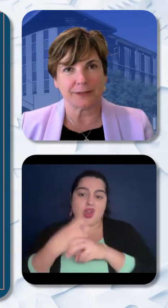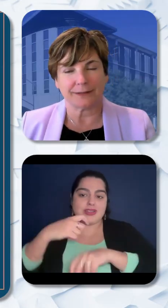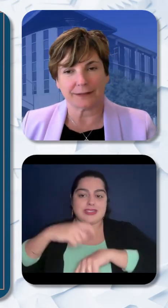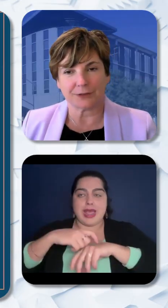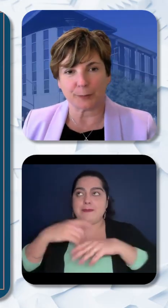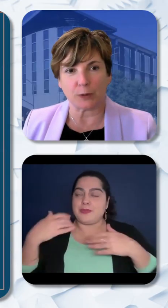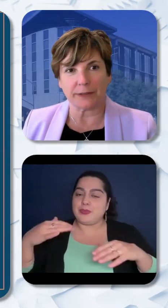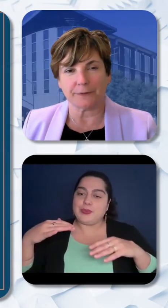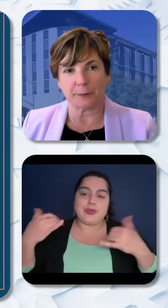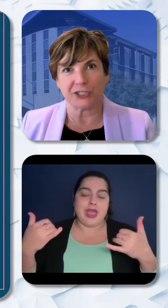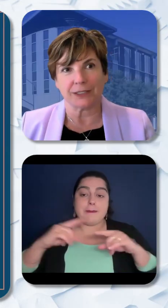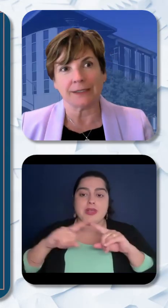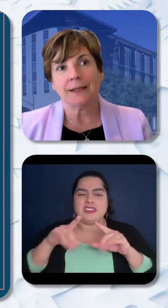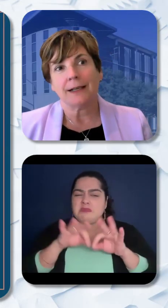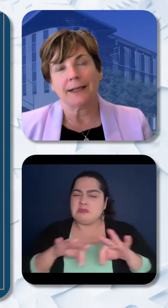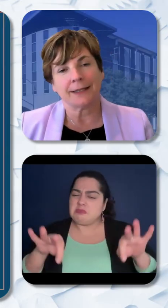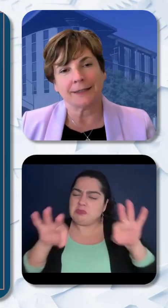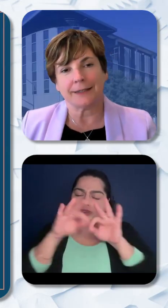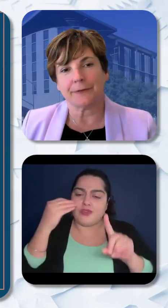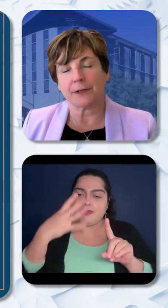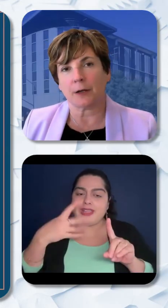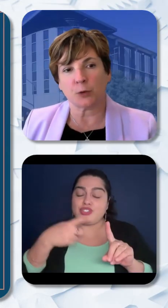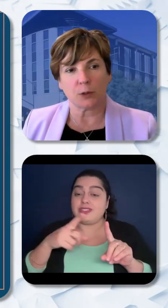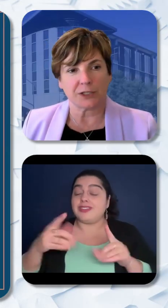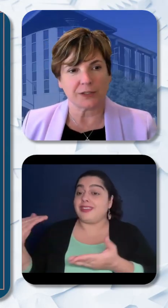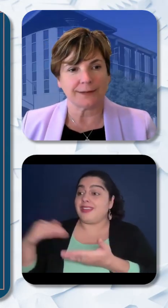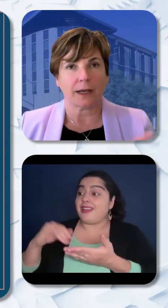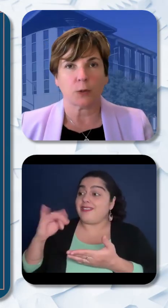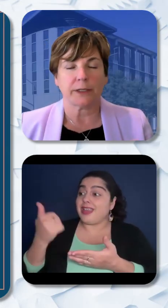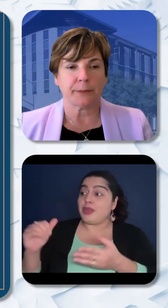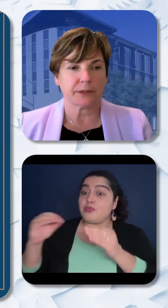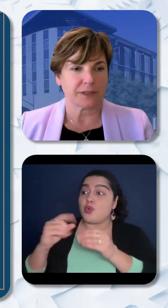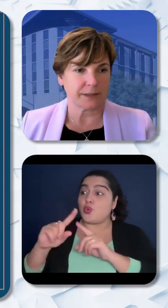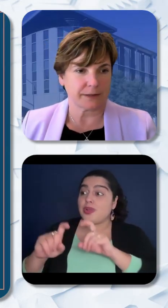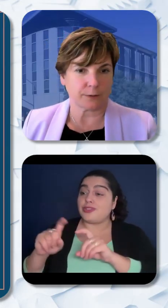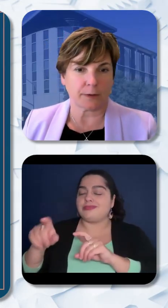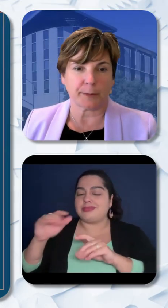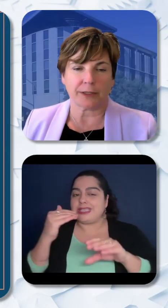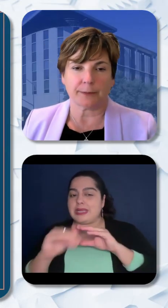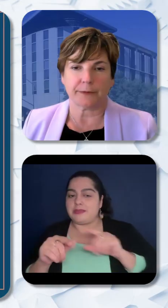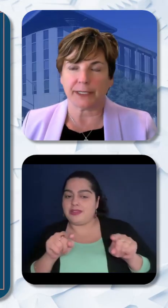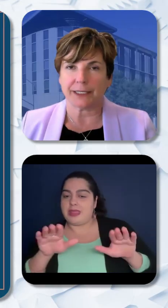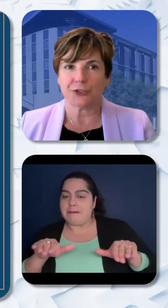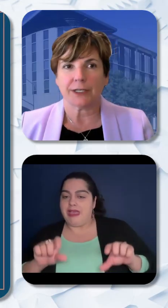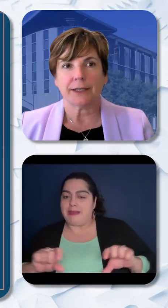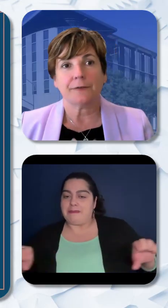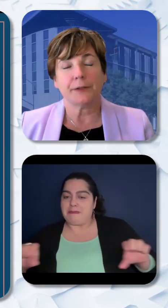but this is such important information. Again, if there are more questions, our email addresses are on the bottom of the page.